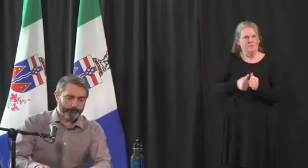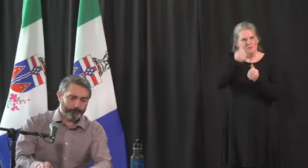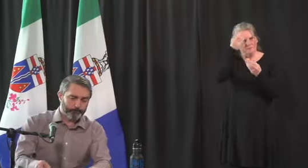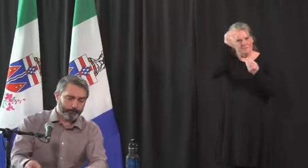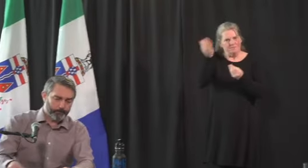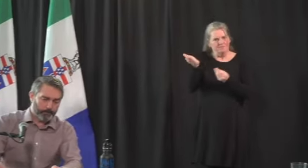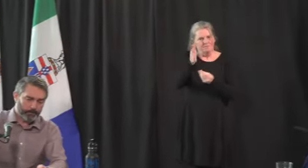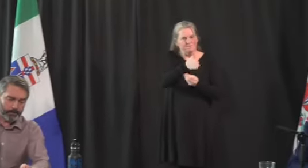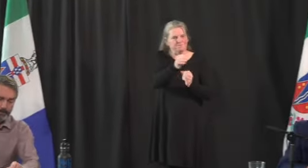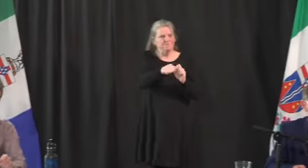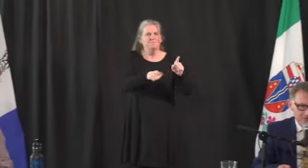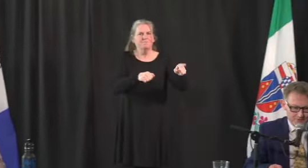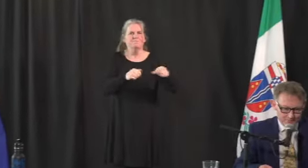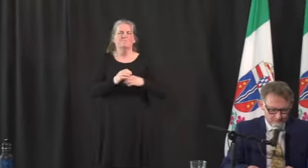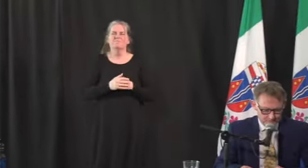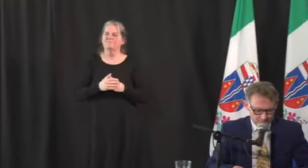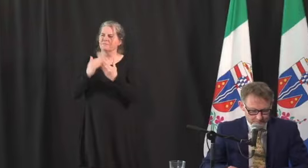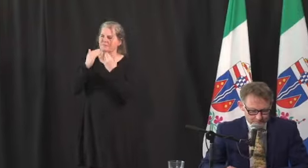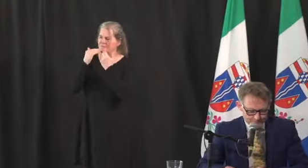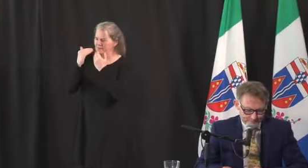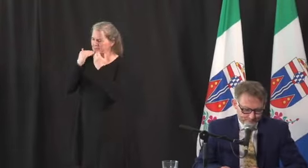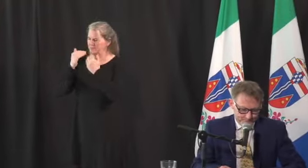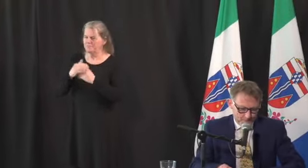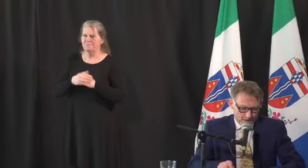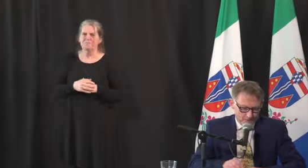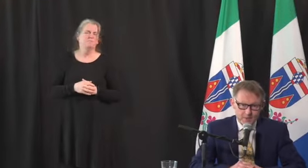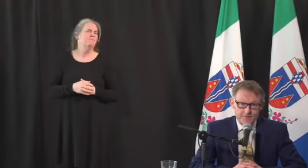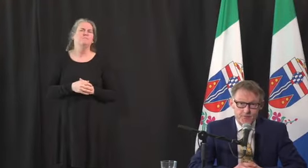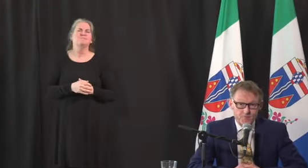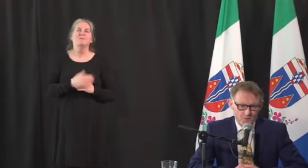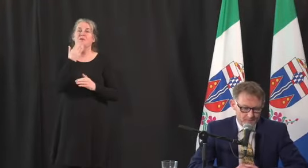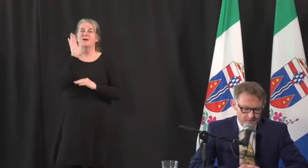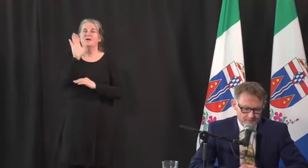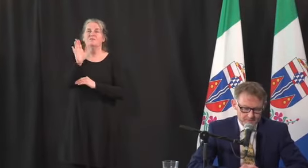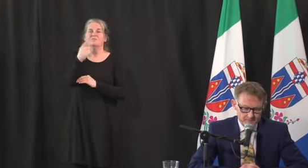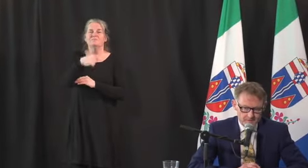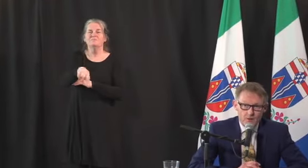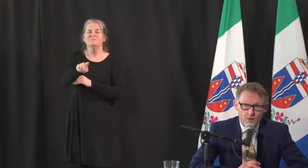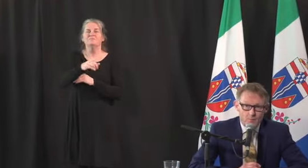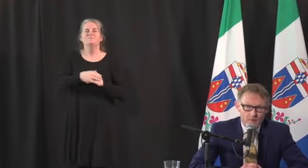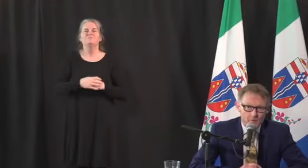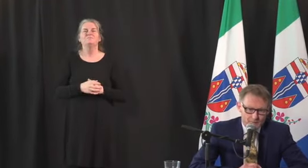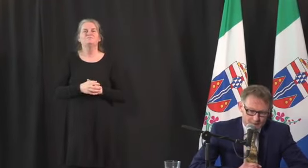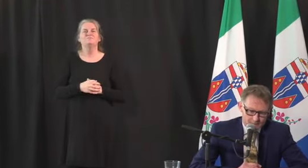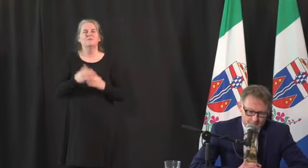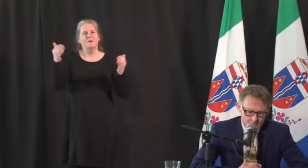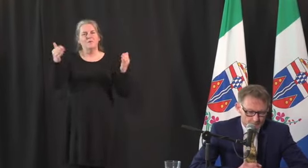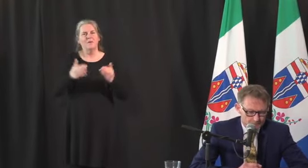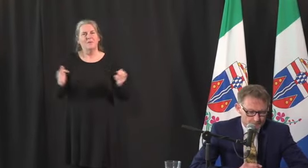THANK YOU, Mr. PREMIER. AND GOOD AFTERNOON. [ Speaking French ] WELCOME BACK EVERYONE FROM WHAT